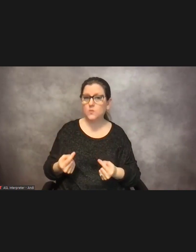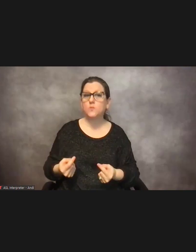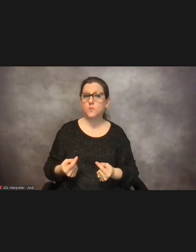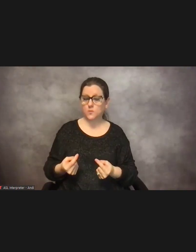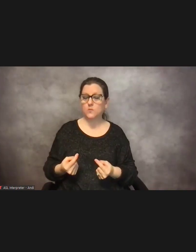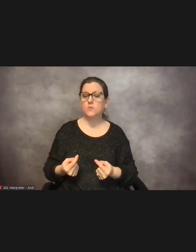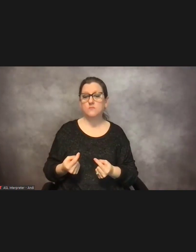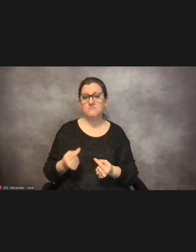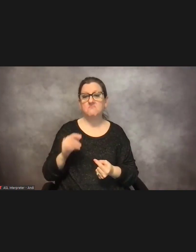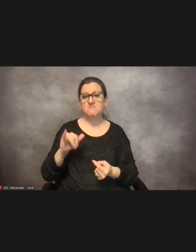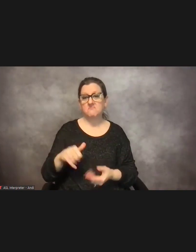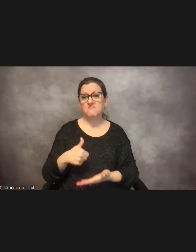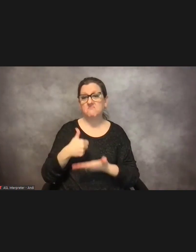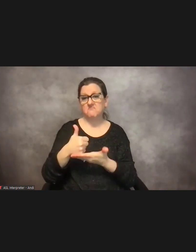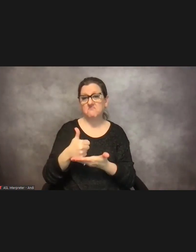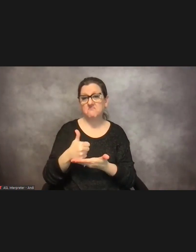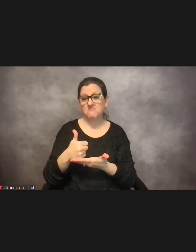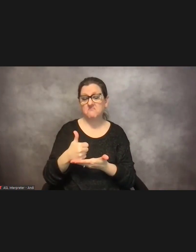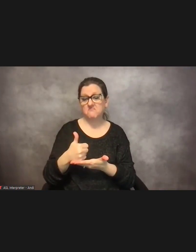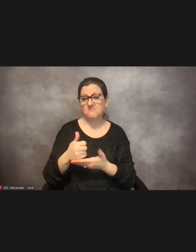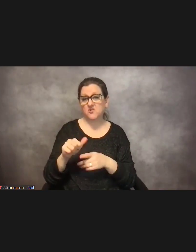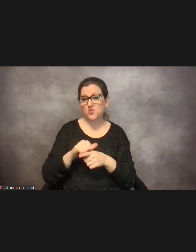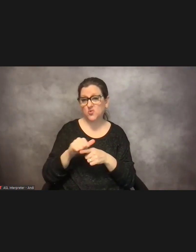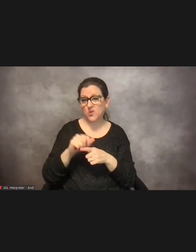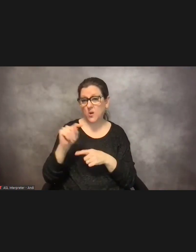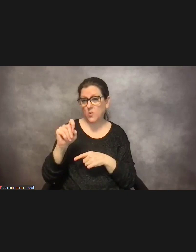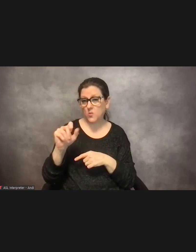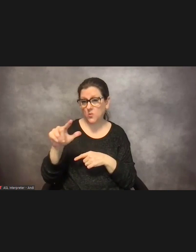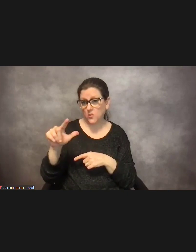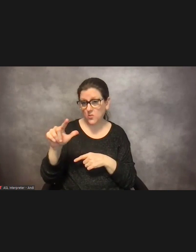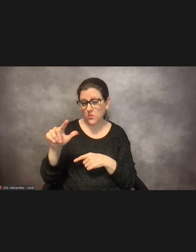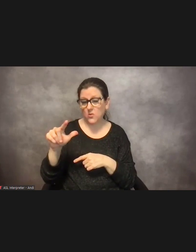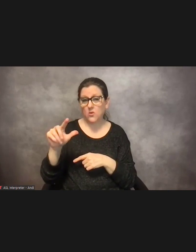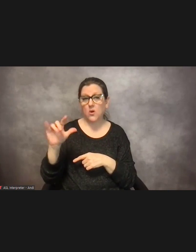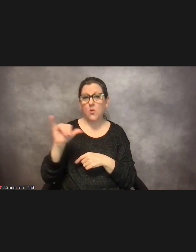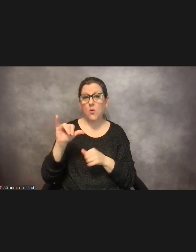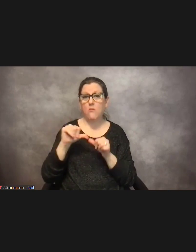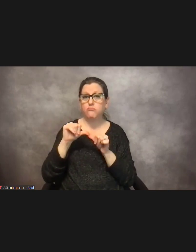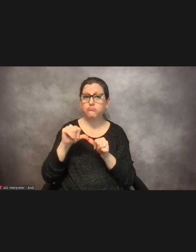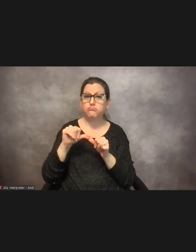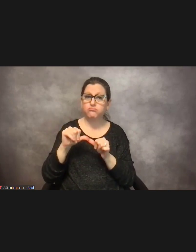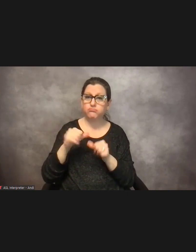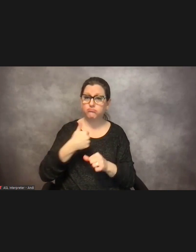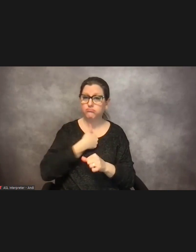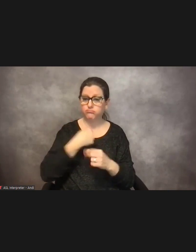that's another helpful training tool, as well as on an ongoing